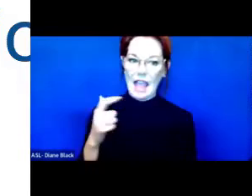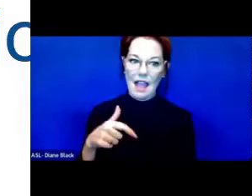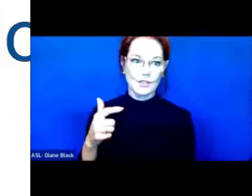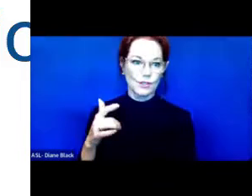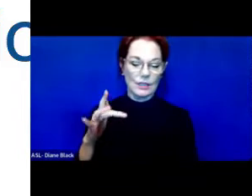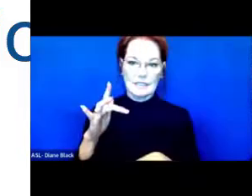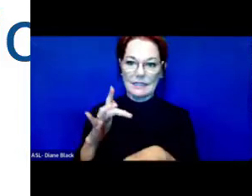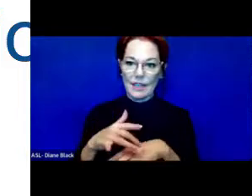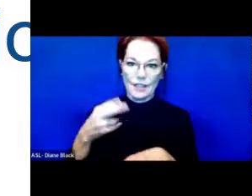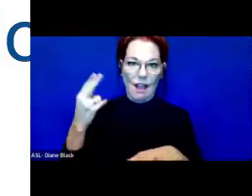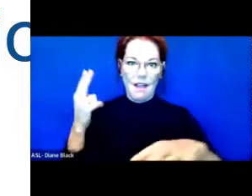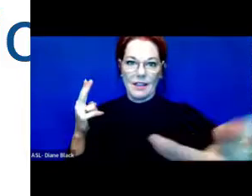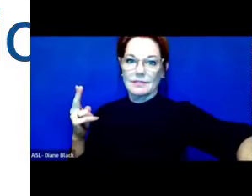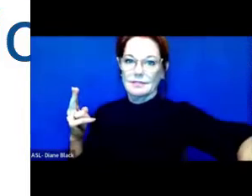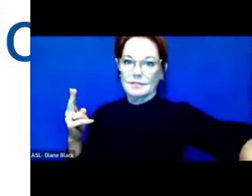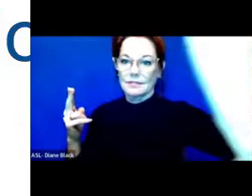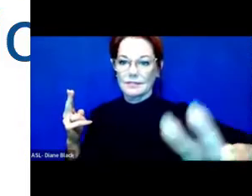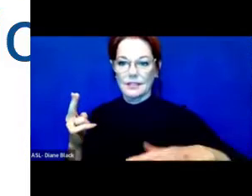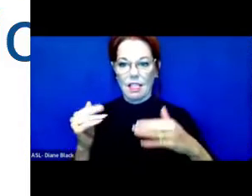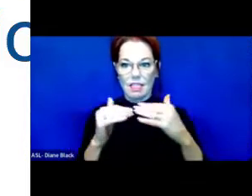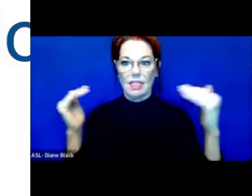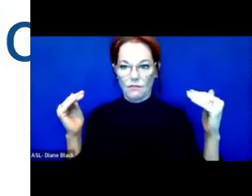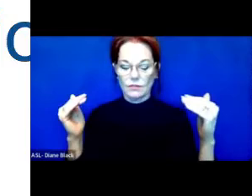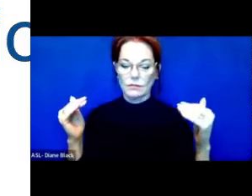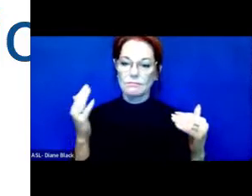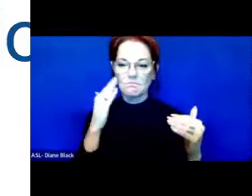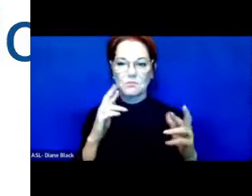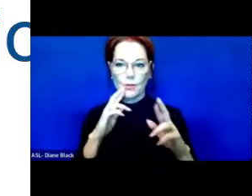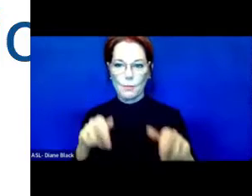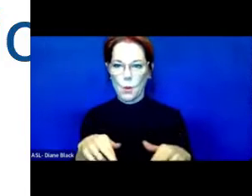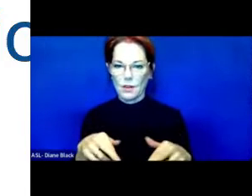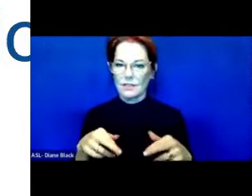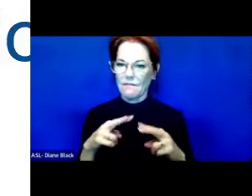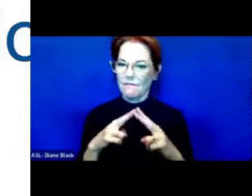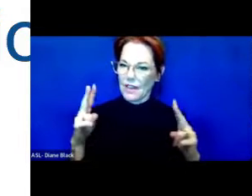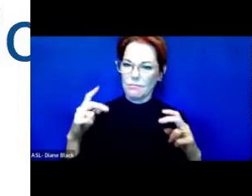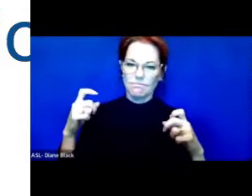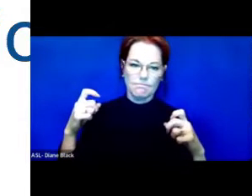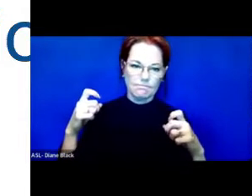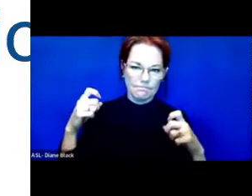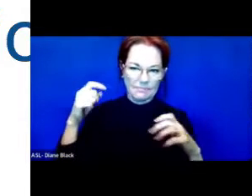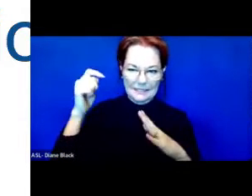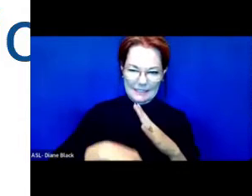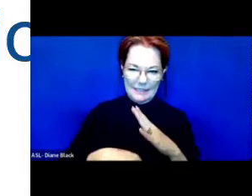things, because, of course, the report is much more detailed. So that's a little bit of my teaser for, stay tuned for the more in depth report that will be